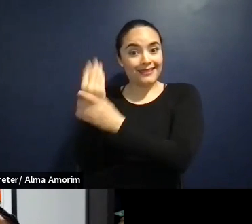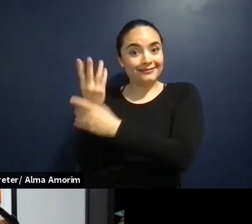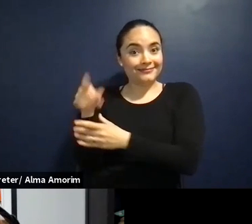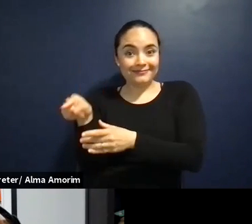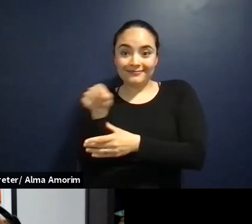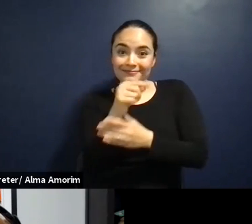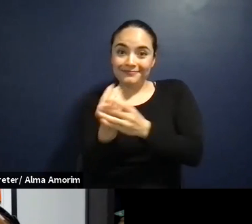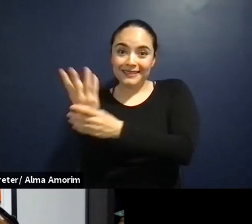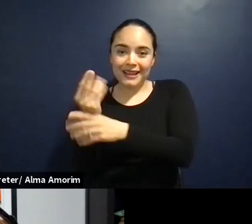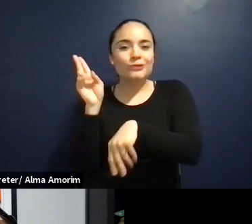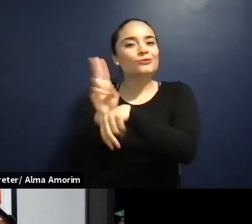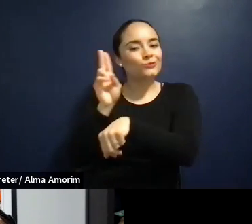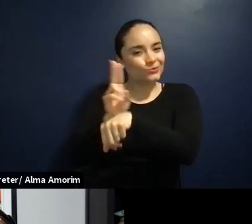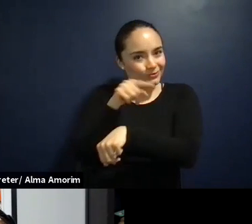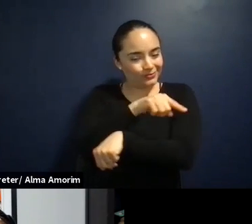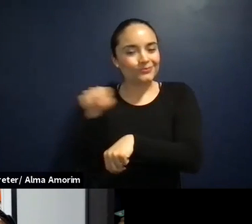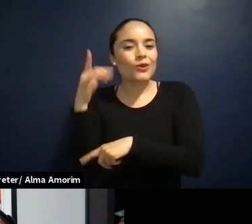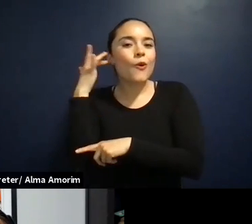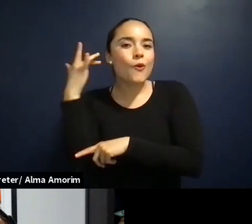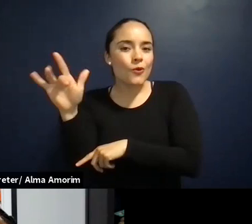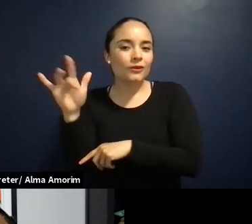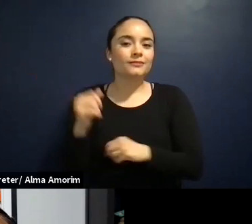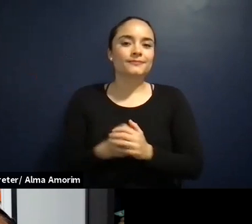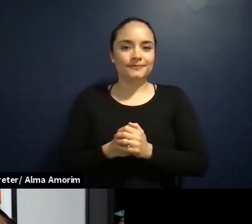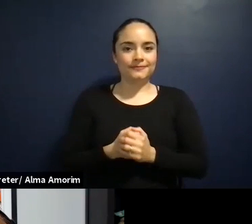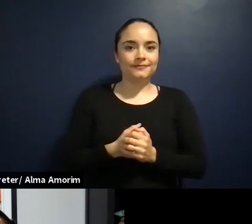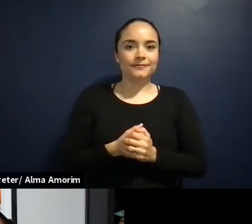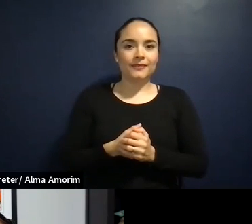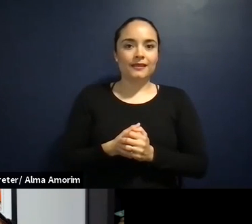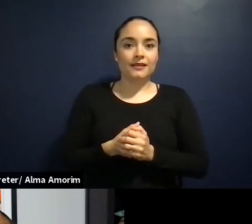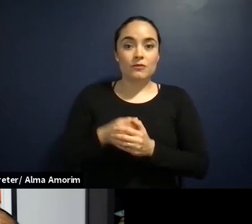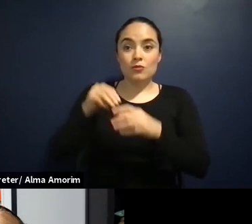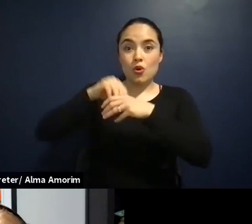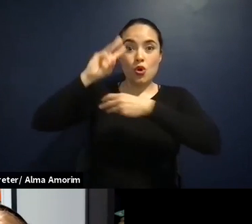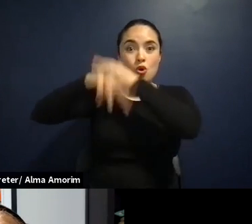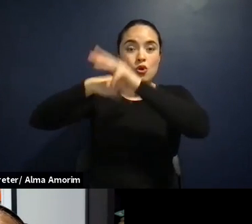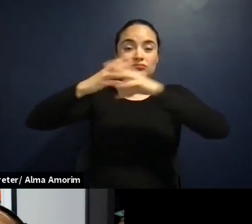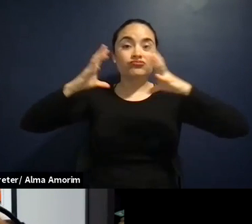a lot of elements in our atmosphere, and in our soils are really important to all of us.